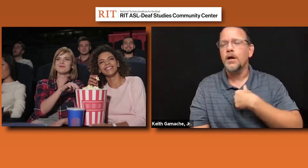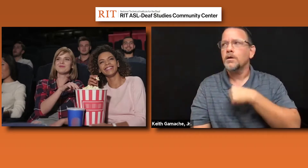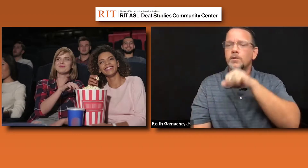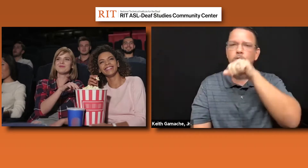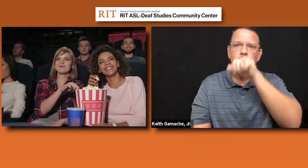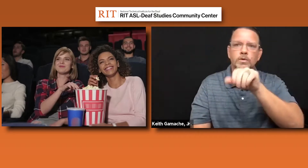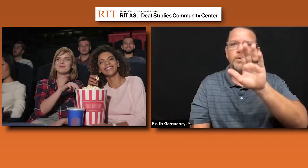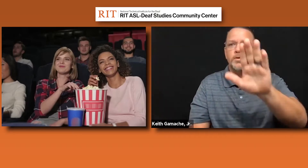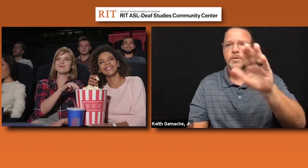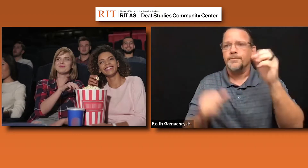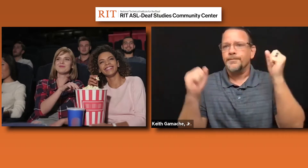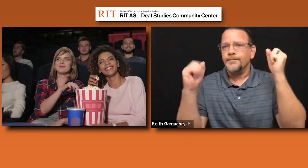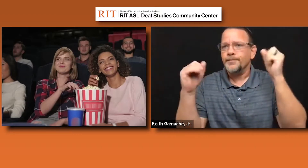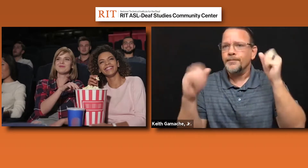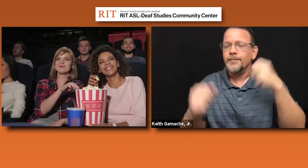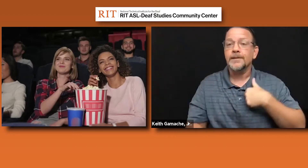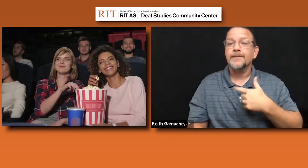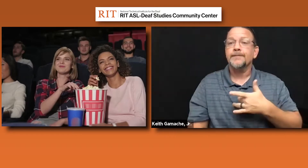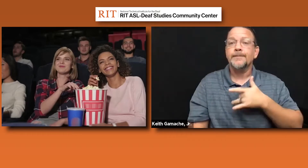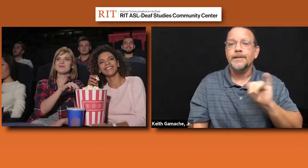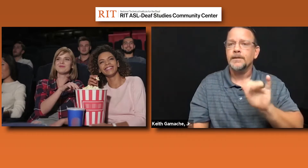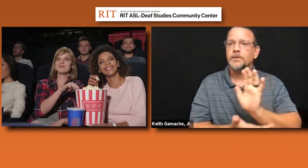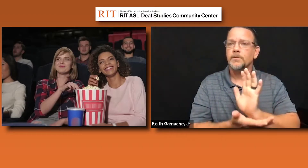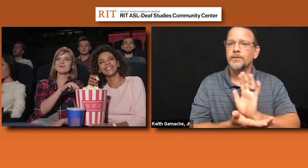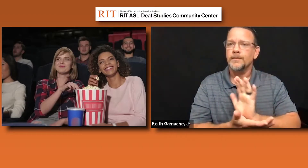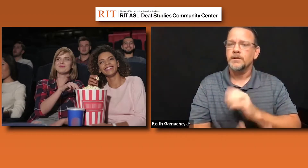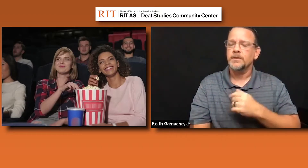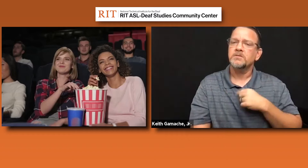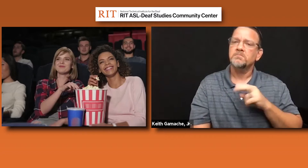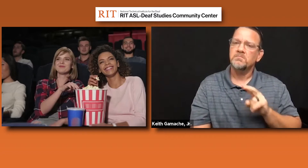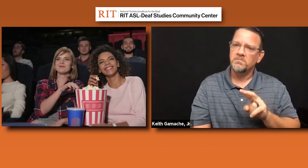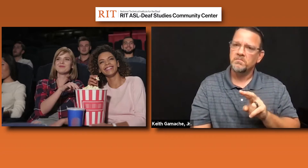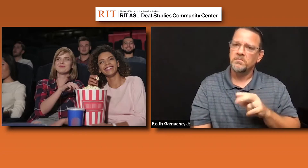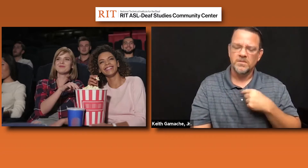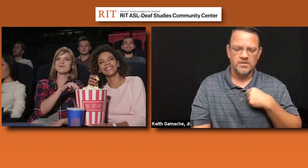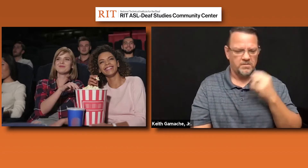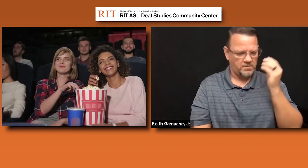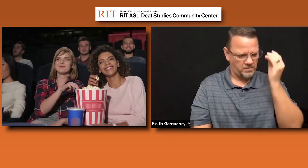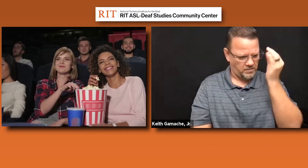"I love your signing choices. I actually feel like I'm participating in a movie,"